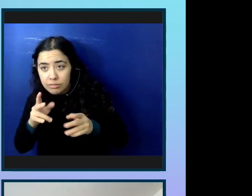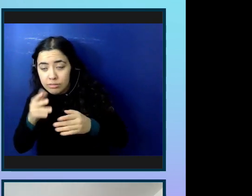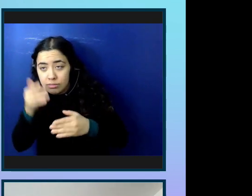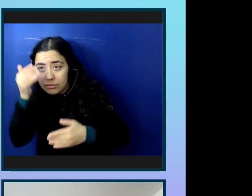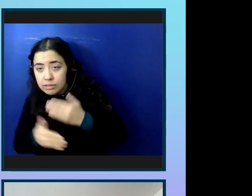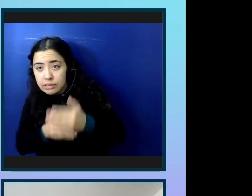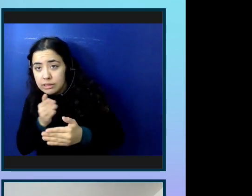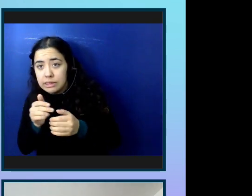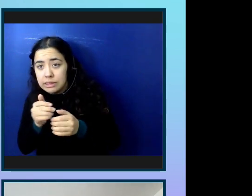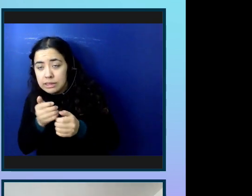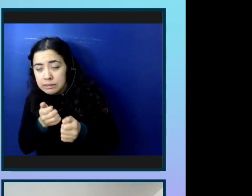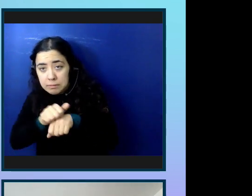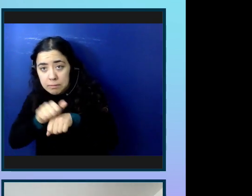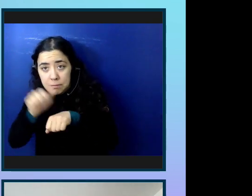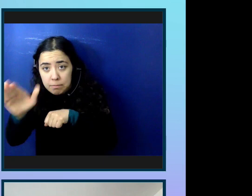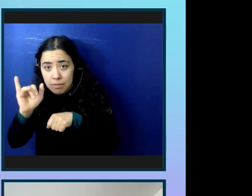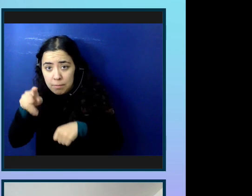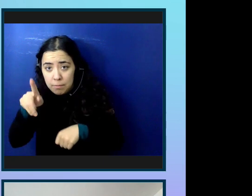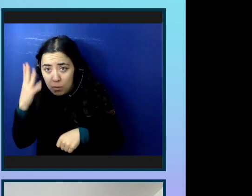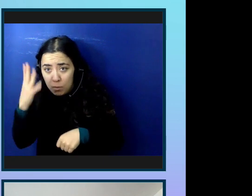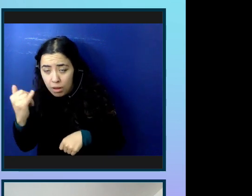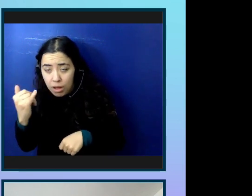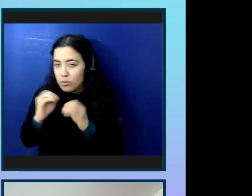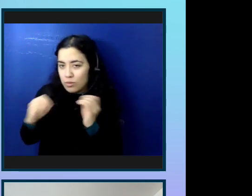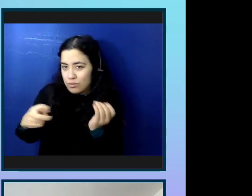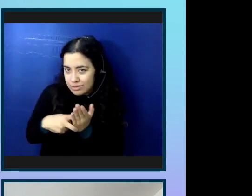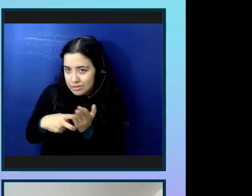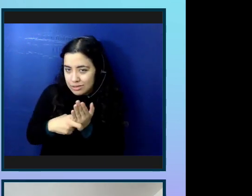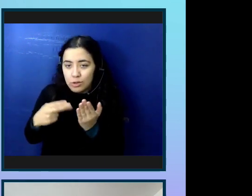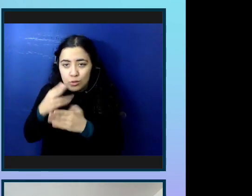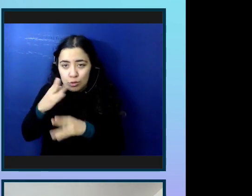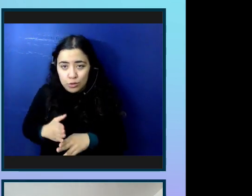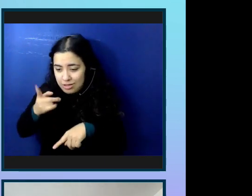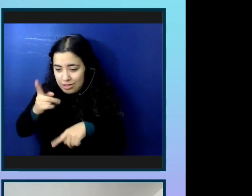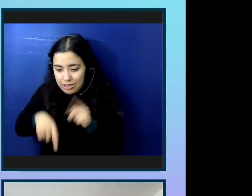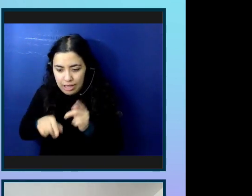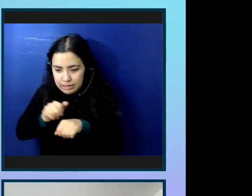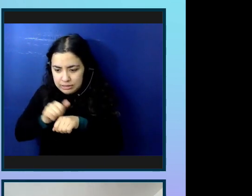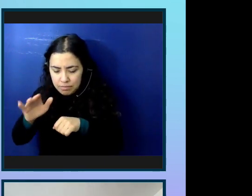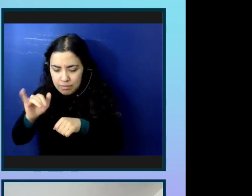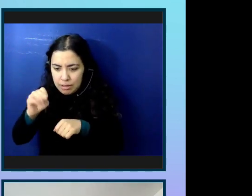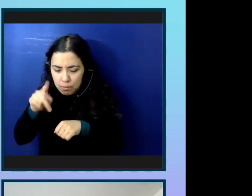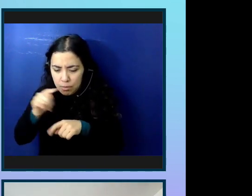this is probably the best case scenario. Like the user can't submit the input, but they are immediately given a reason as to why this cannot happen.